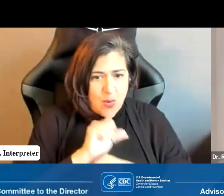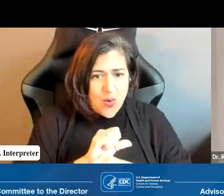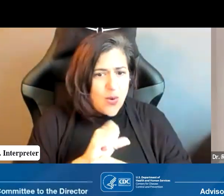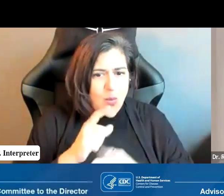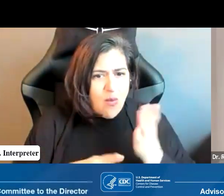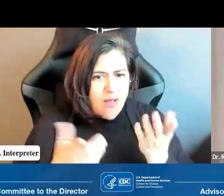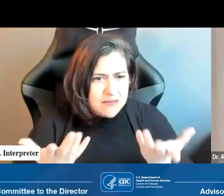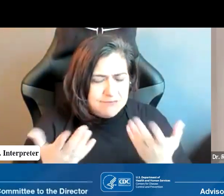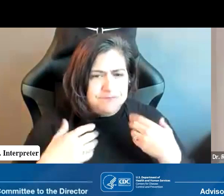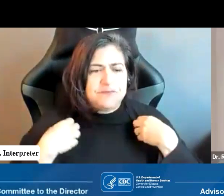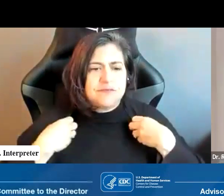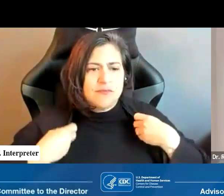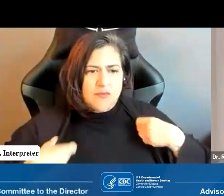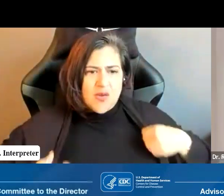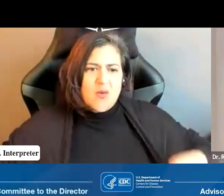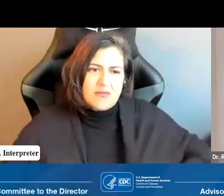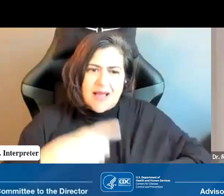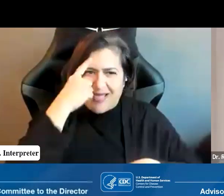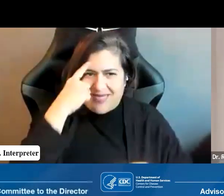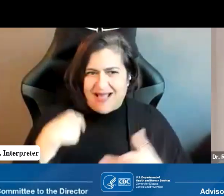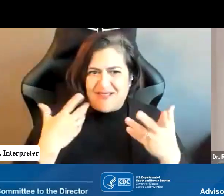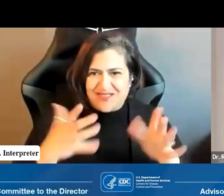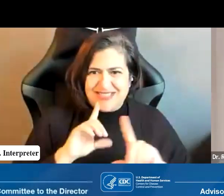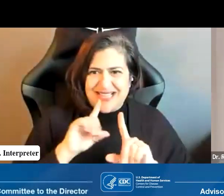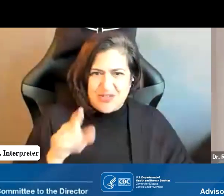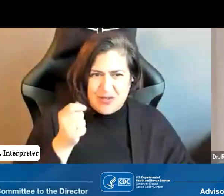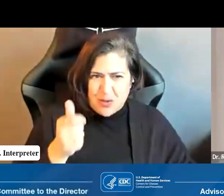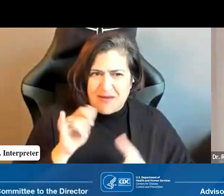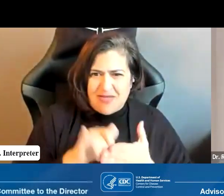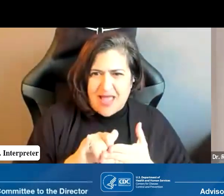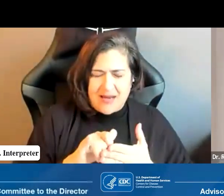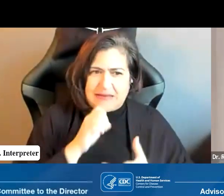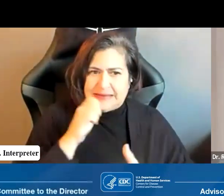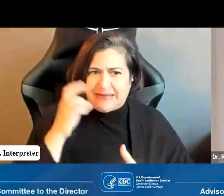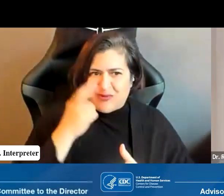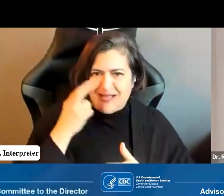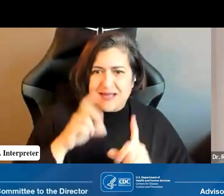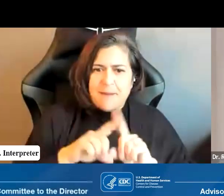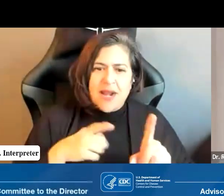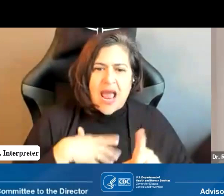Well, I think maybe I kind of answered a little bit of that one too. Just didn't even realize it, but I would throw that out there to consider it.